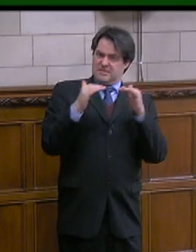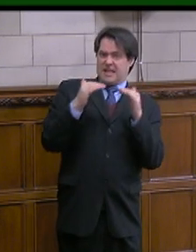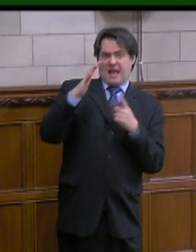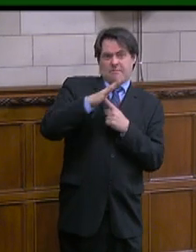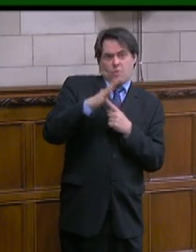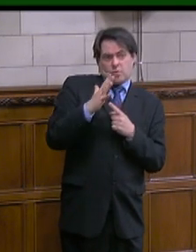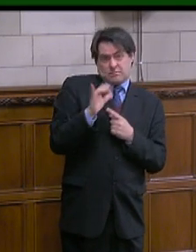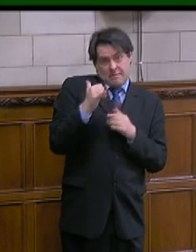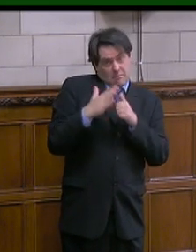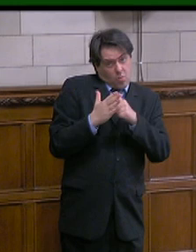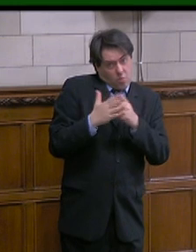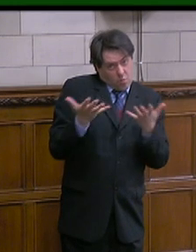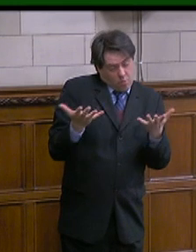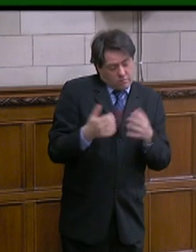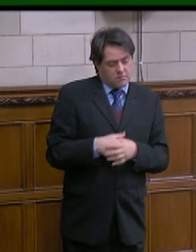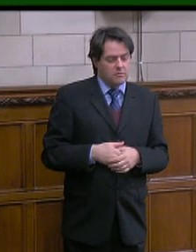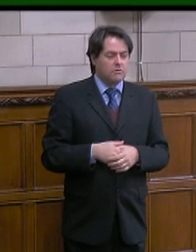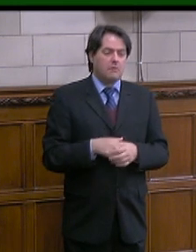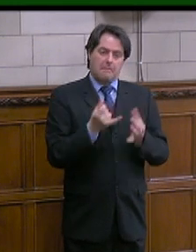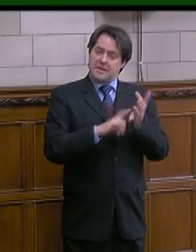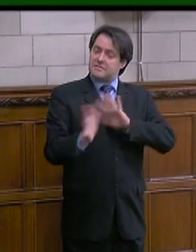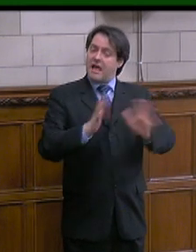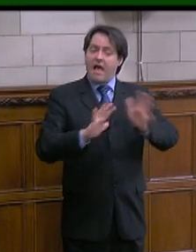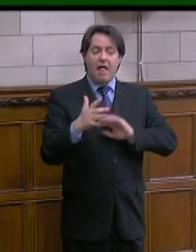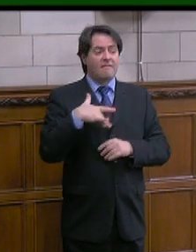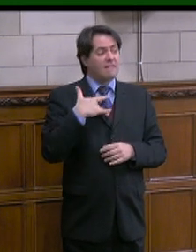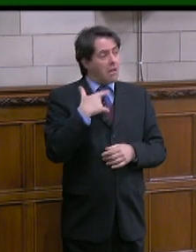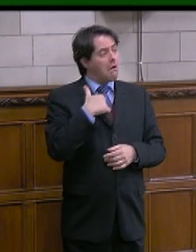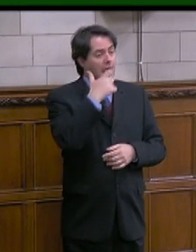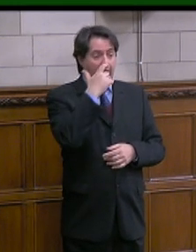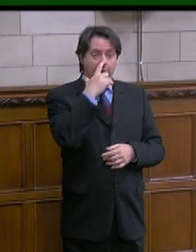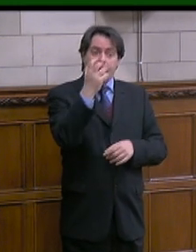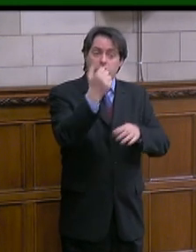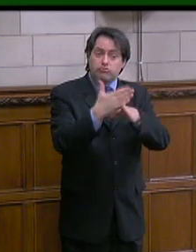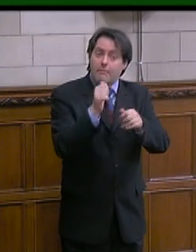They thought that being able to use BSL would improve employment prospects, both directly